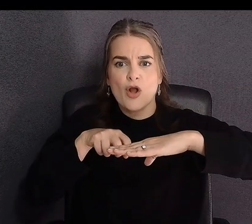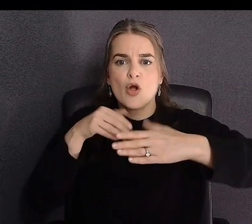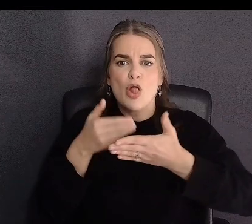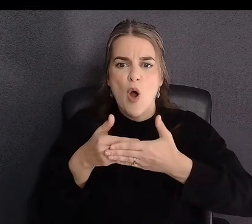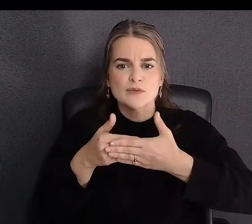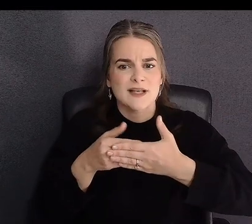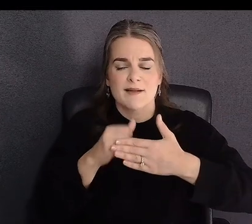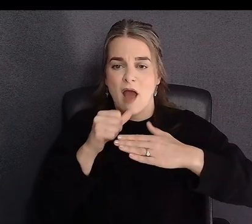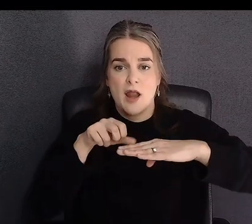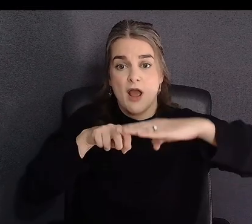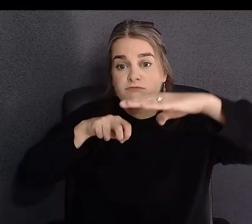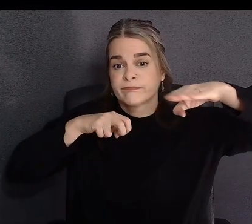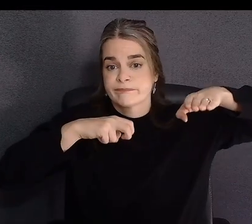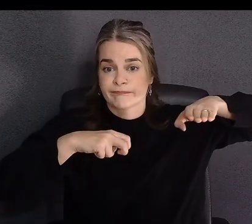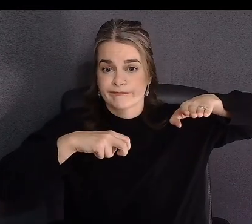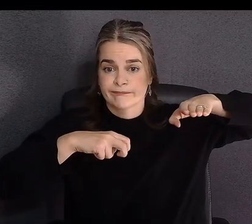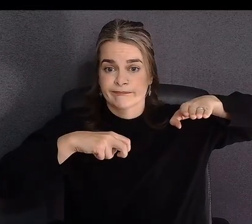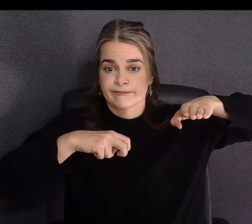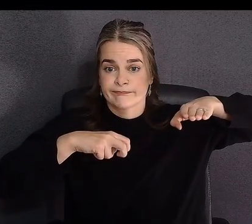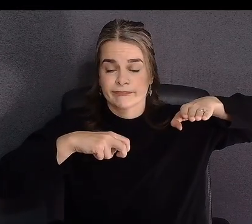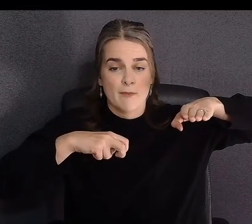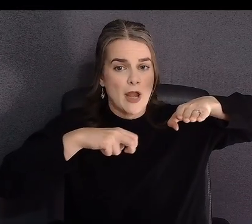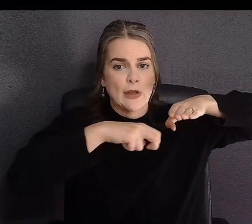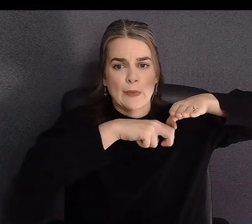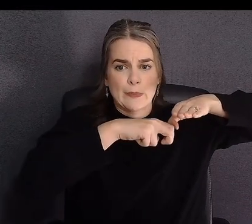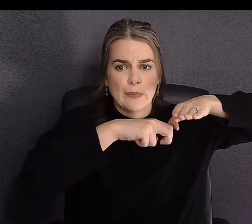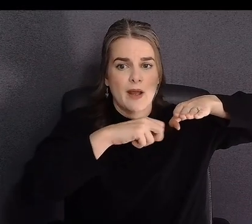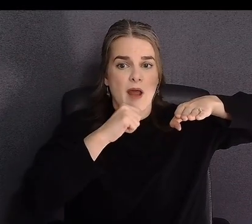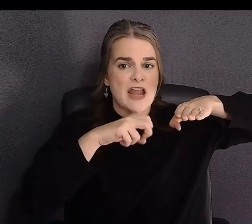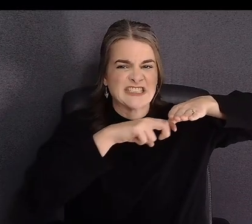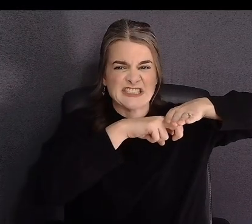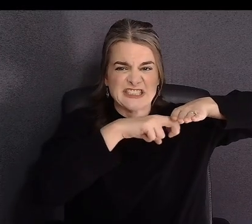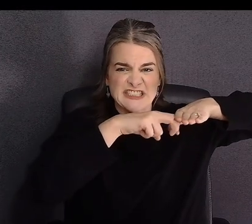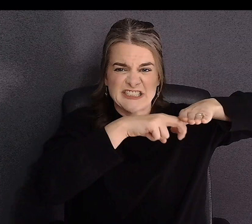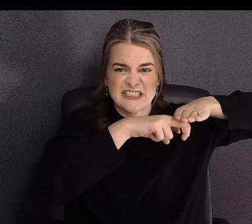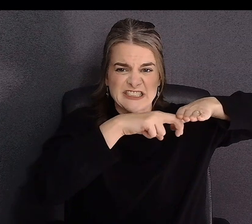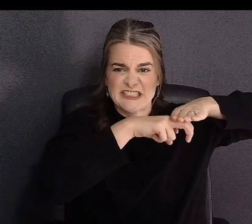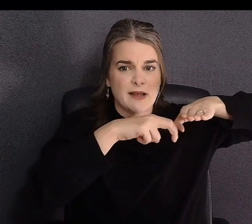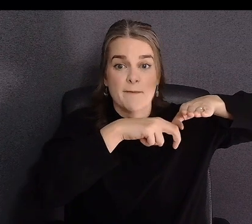Your legs are not scraping the top of a table. But yeah, these are great.